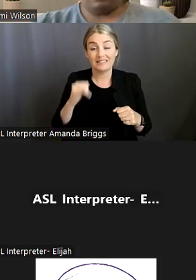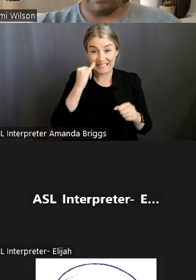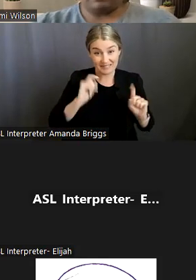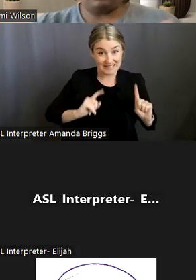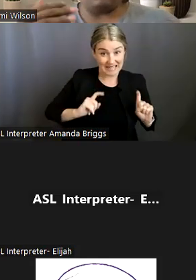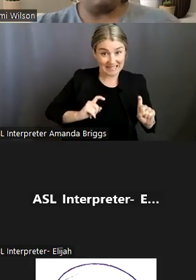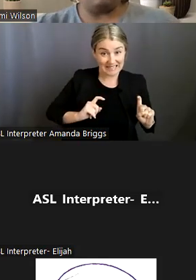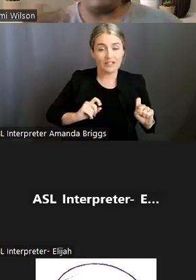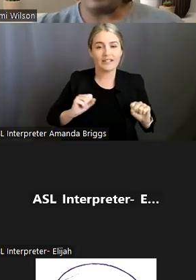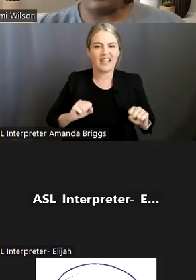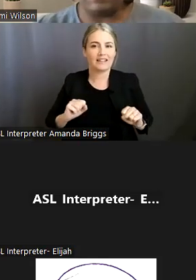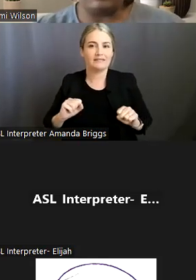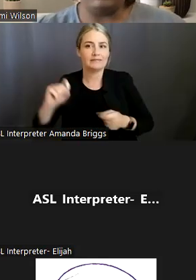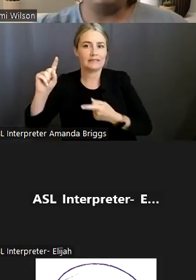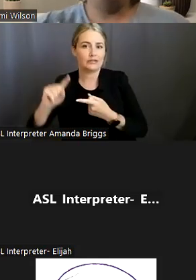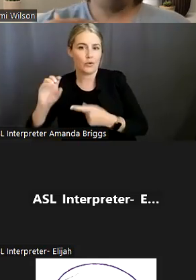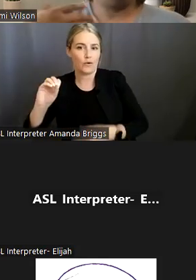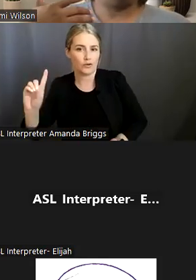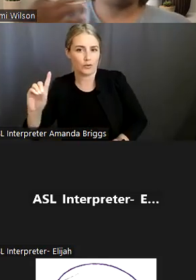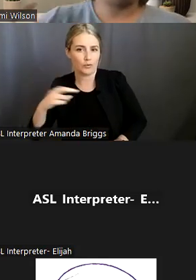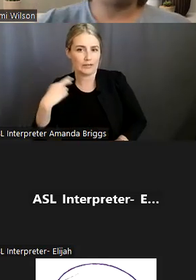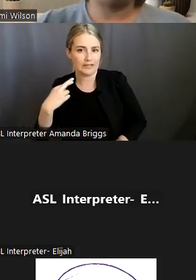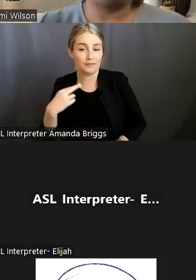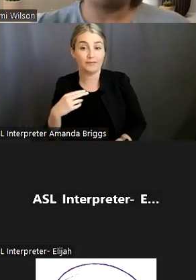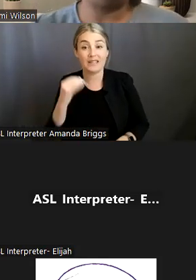risk. So without testing their, the person's